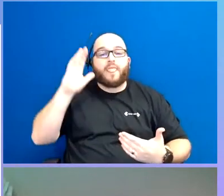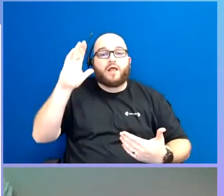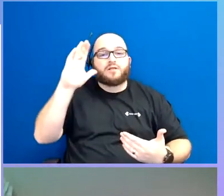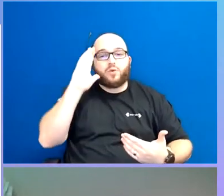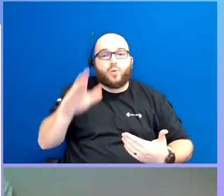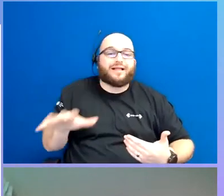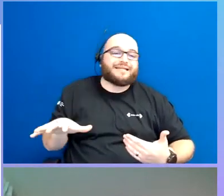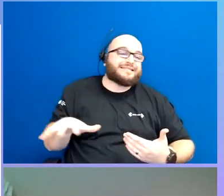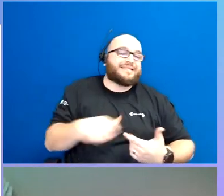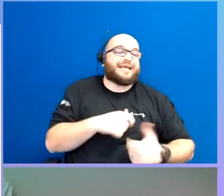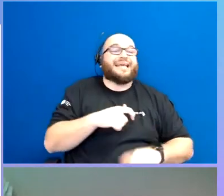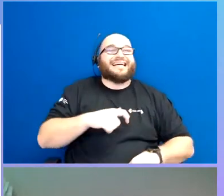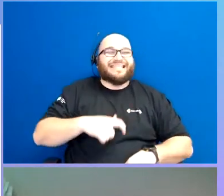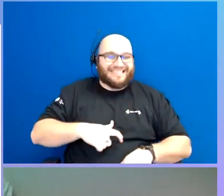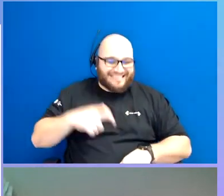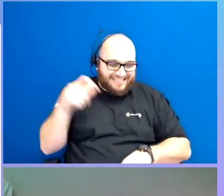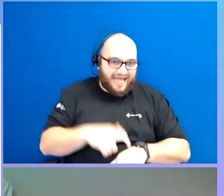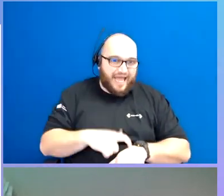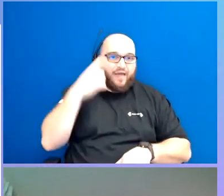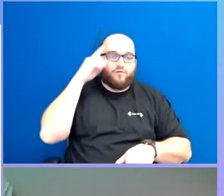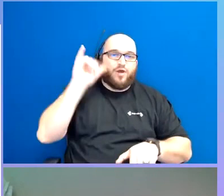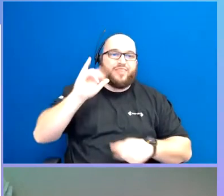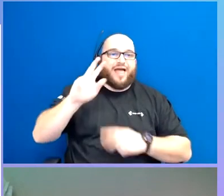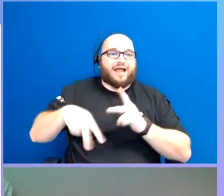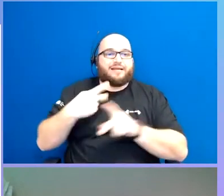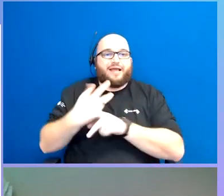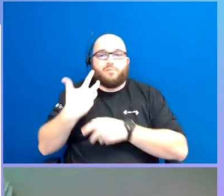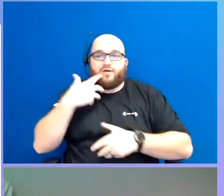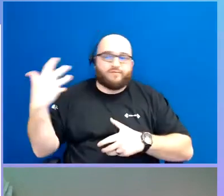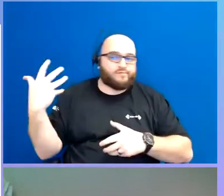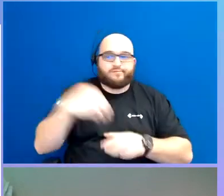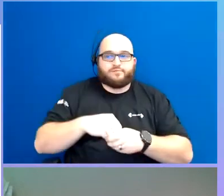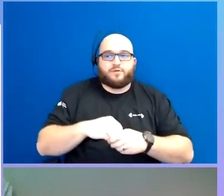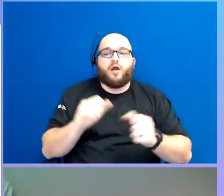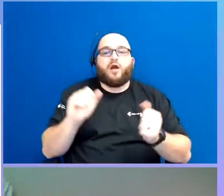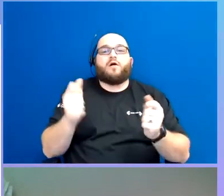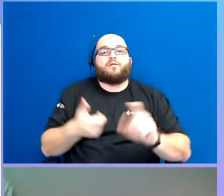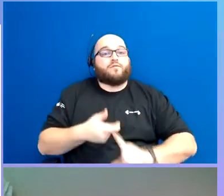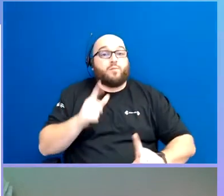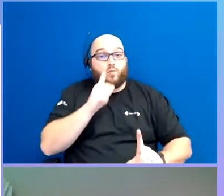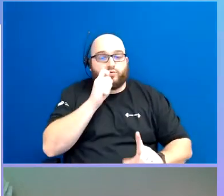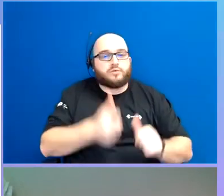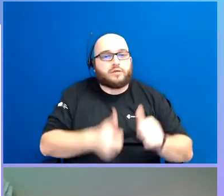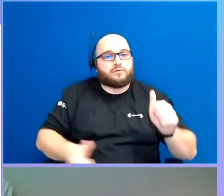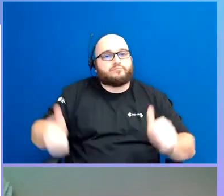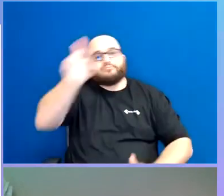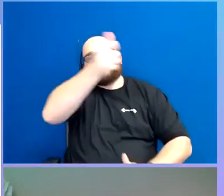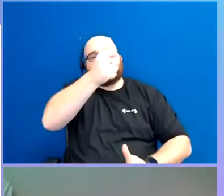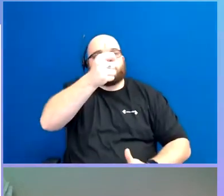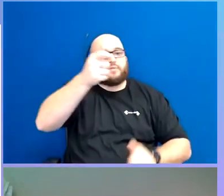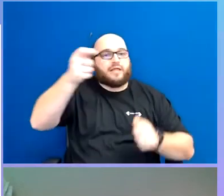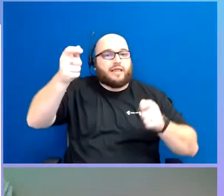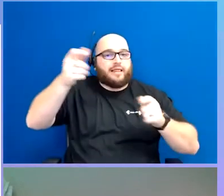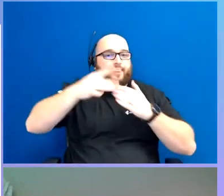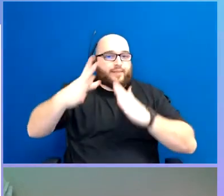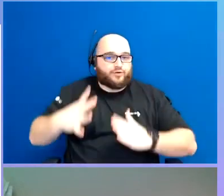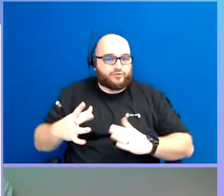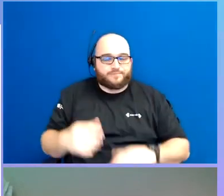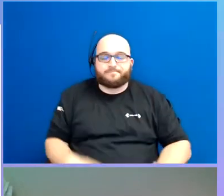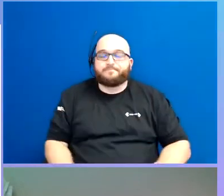kind of buy in from the top leadership. So, um, we started,